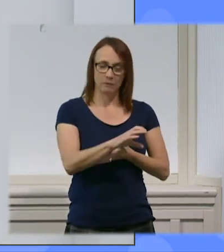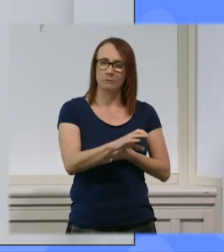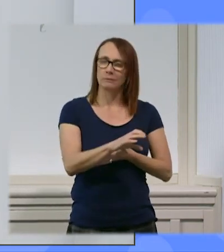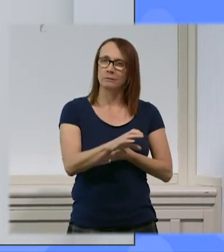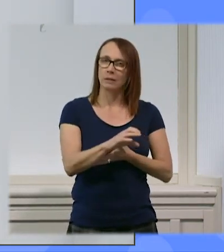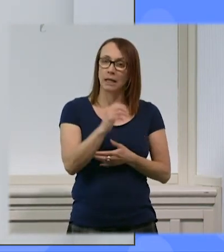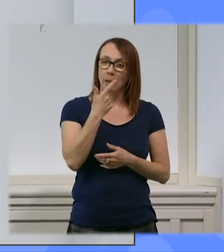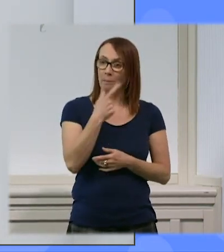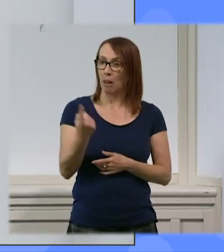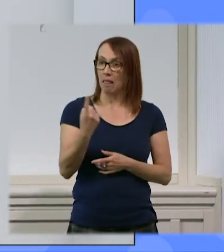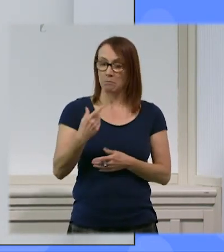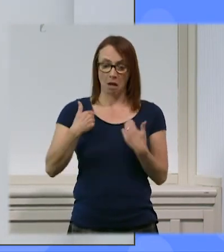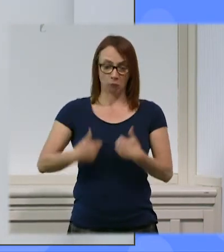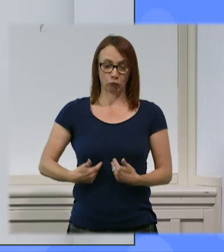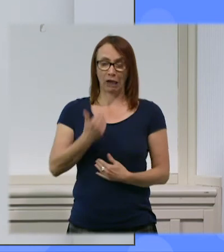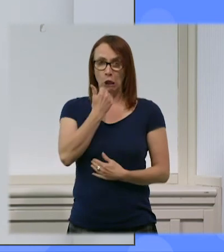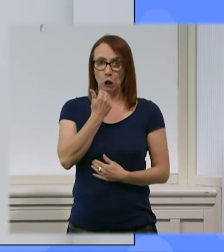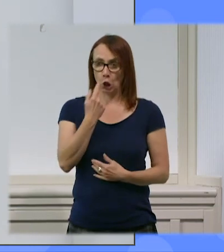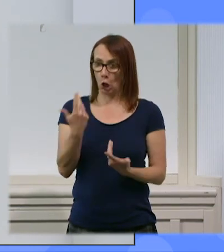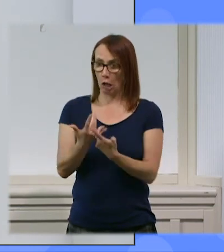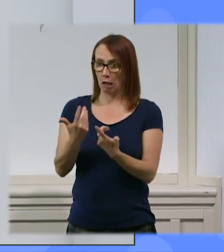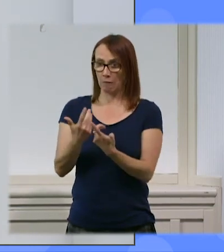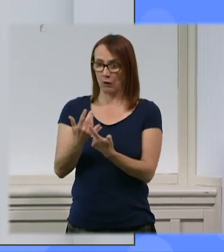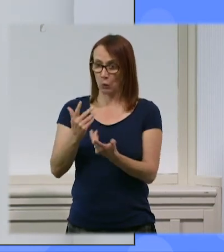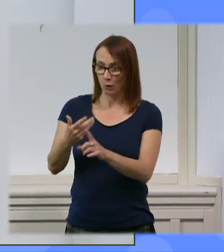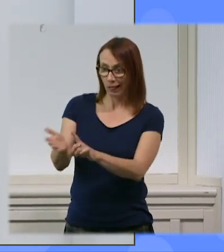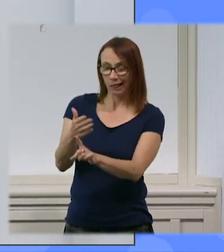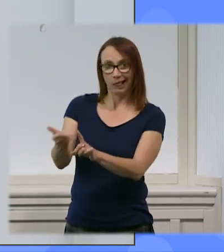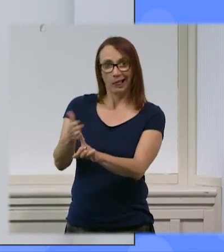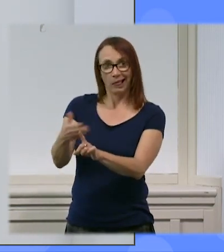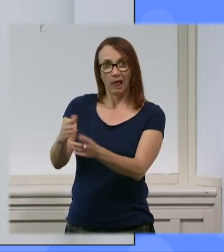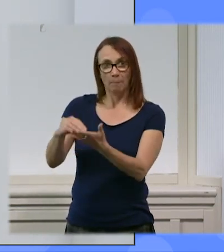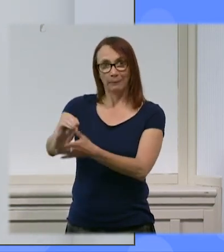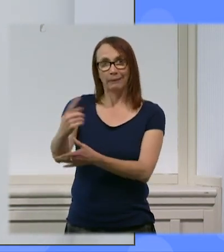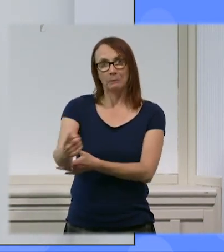afford to pay to actually invest in their own homes how do we force